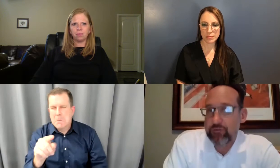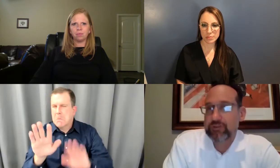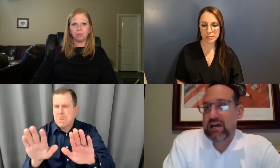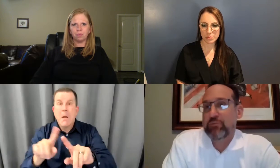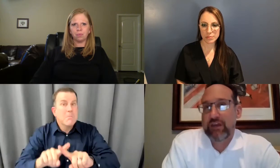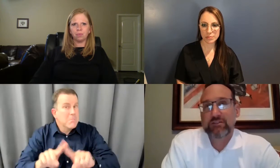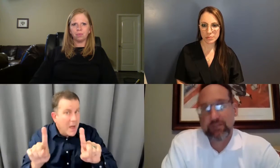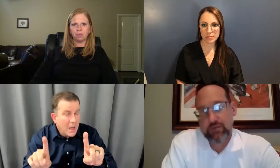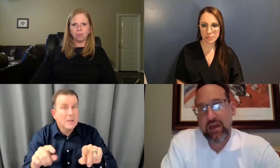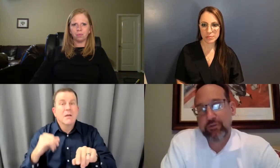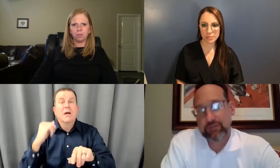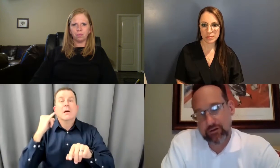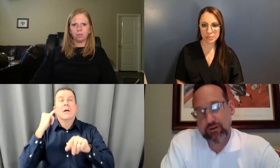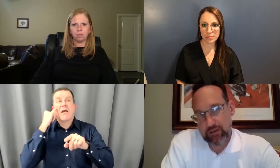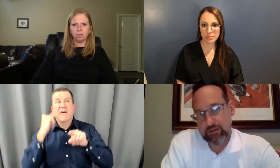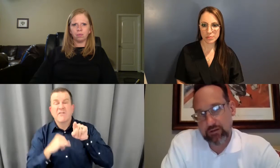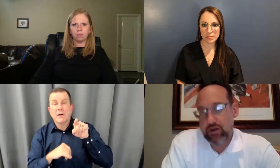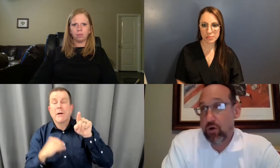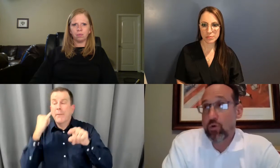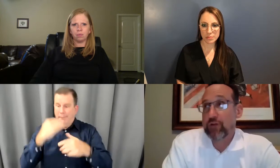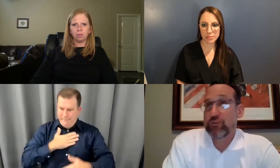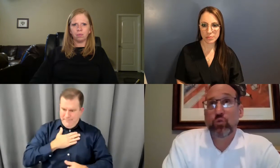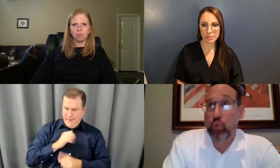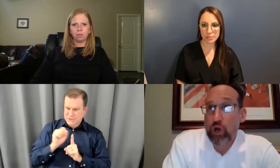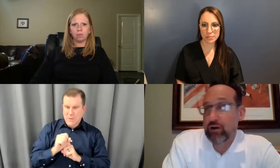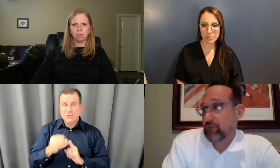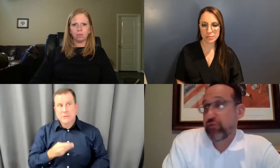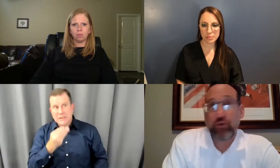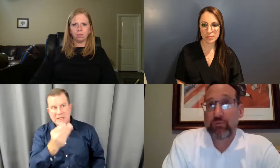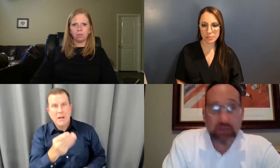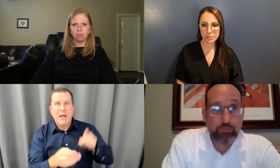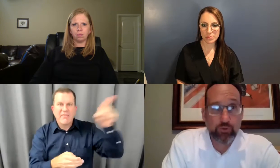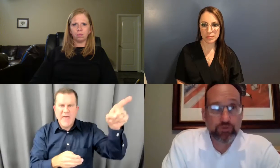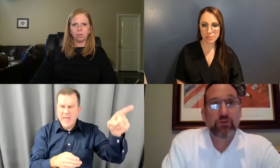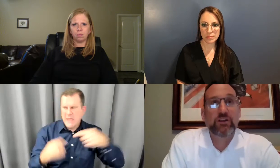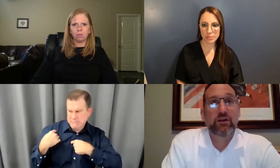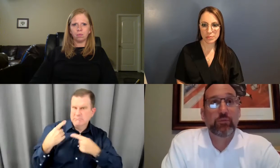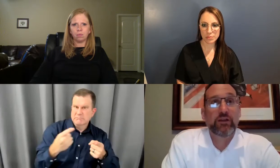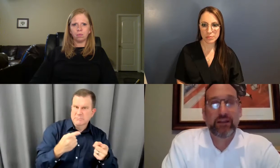for the type of case that you happened to turn in, or if you're one of 30 people who turned in a complaint